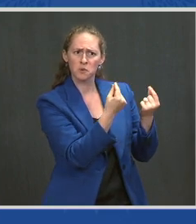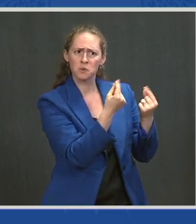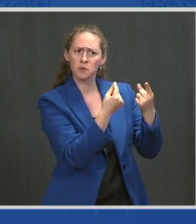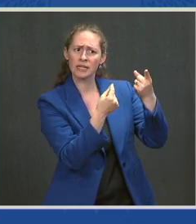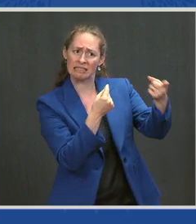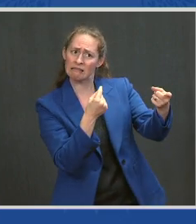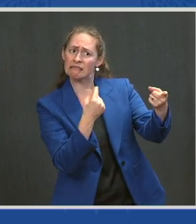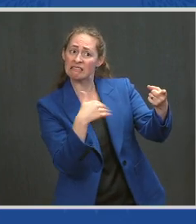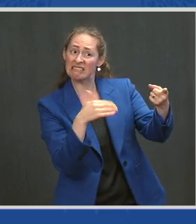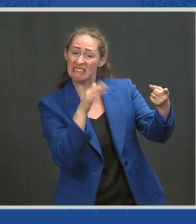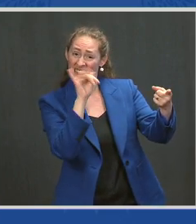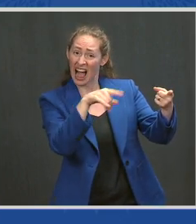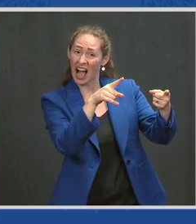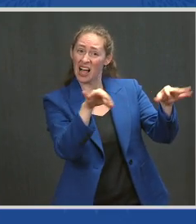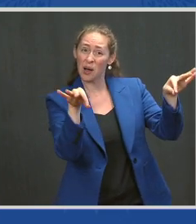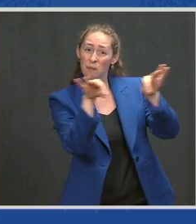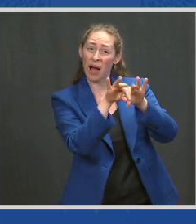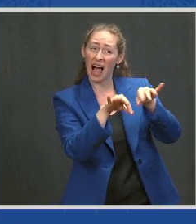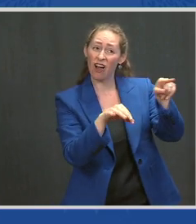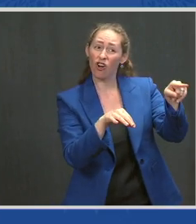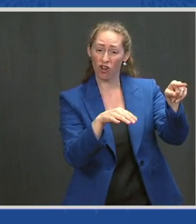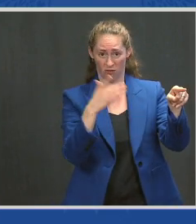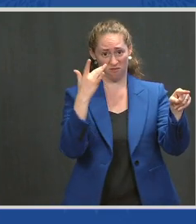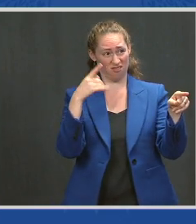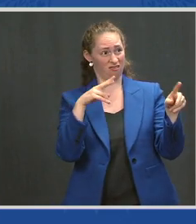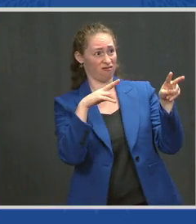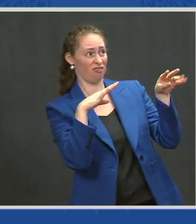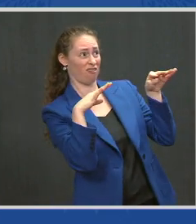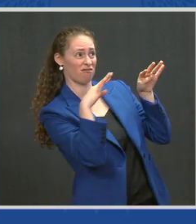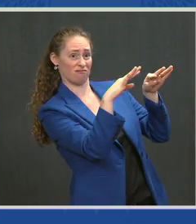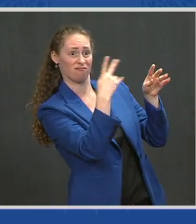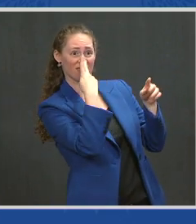when a country, in fact -- and they asked me why I thought